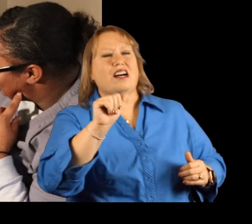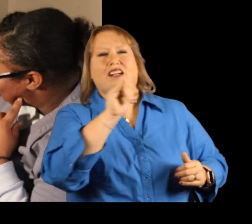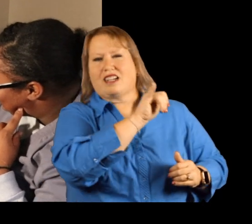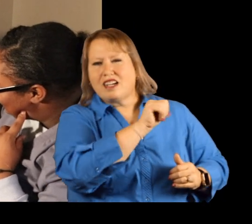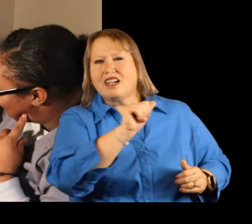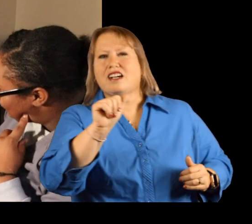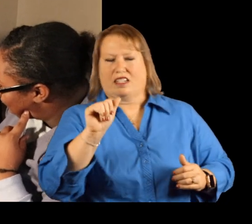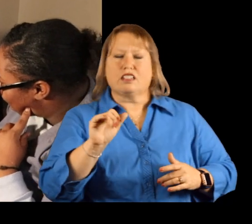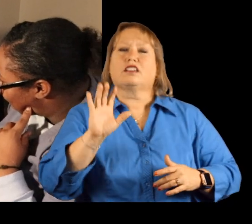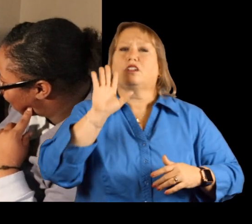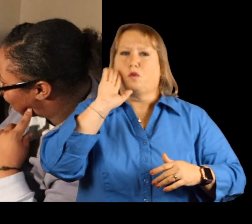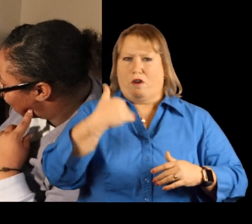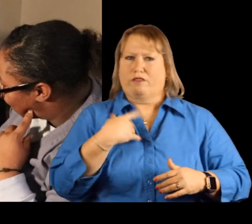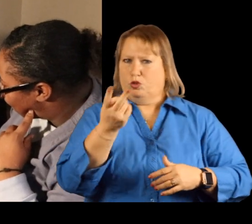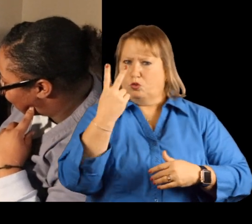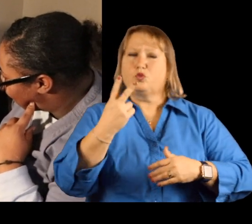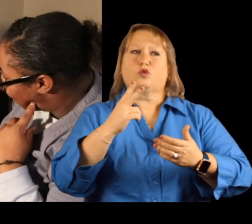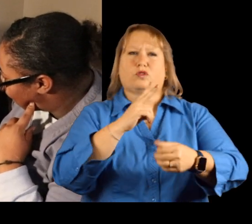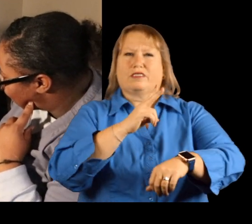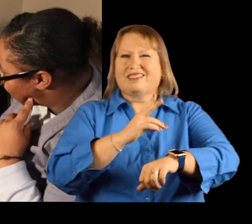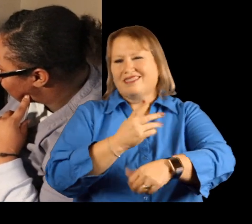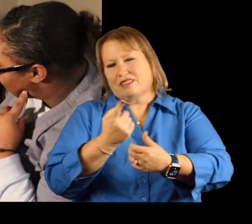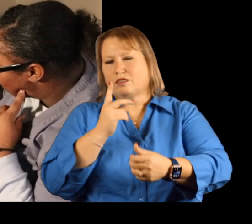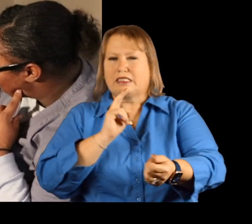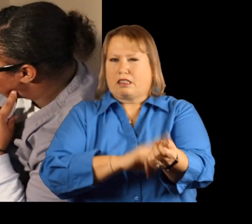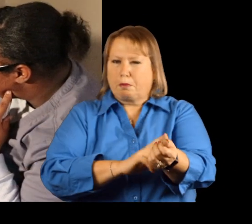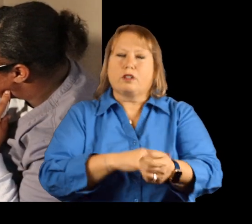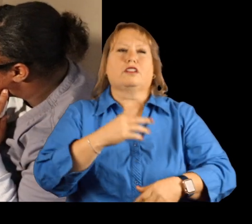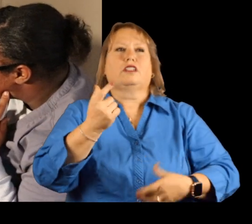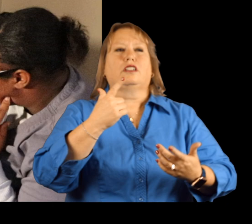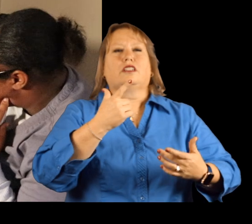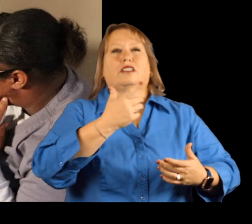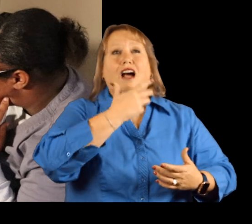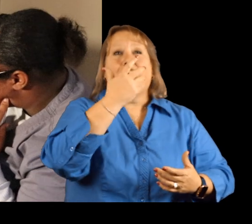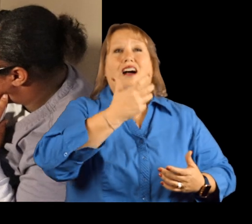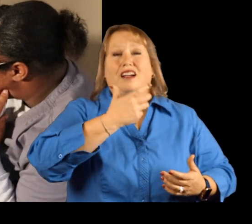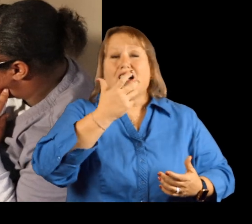Um, and then the two syllables and he is making sounds from his throat.